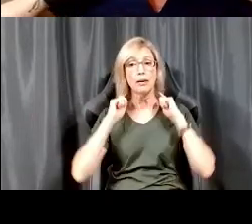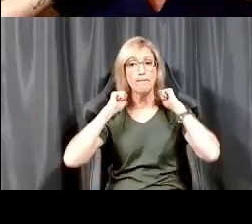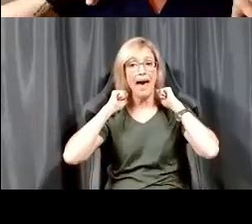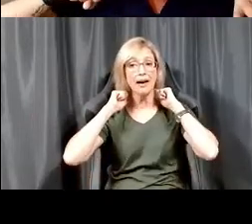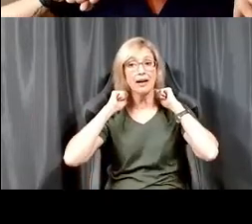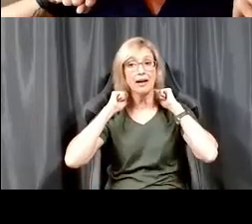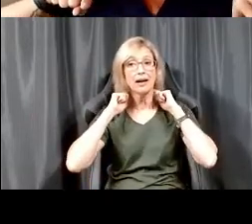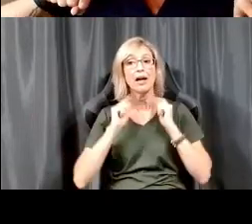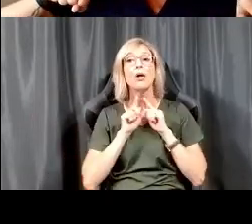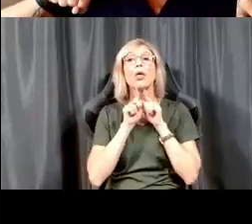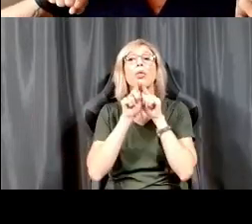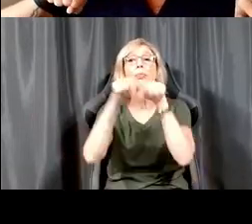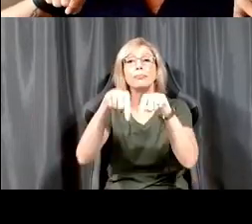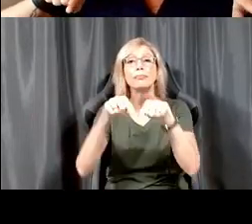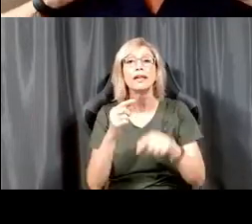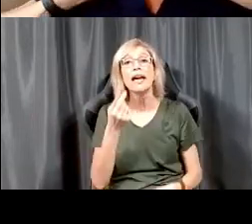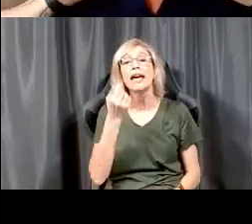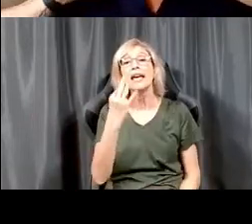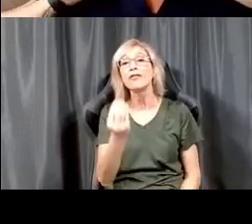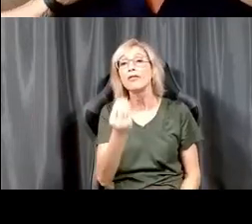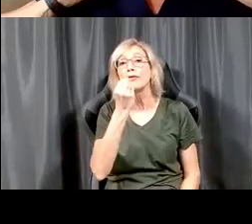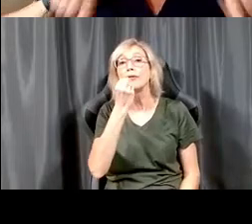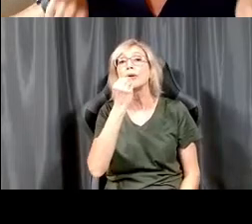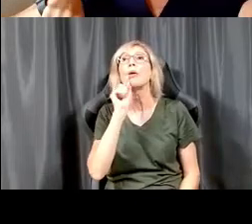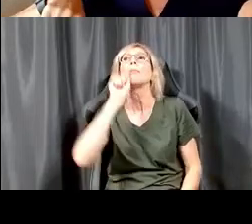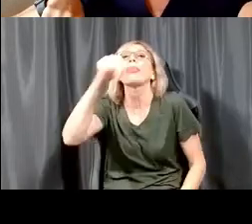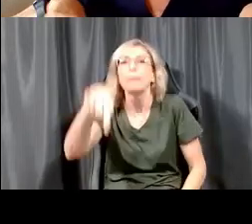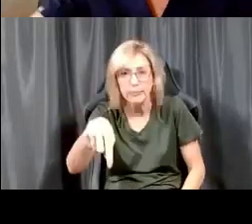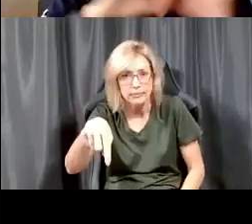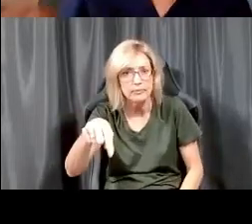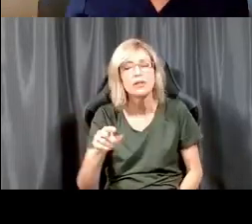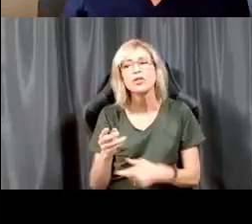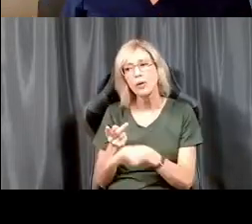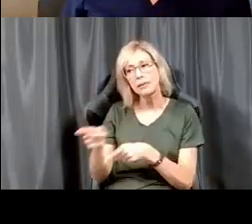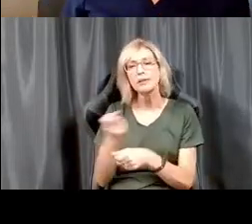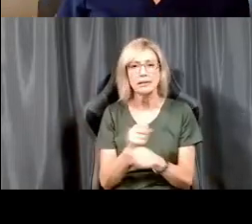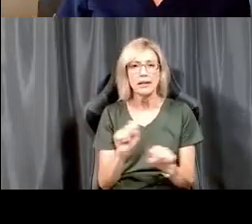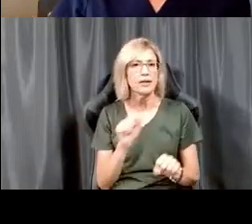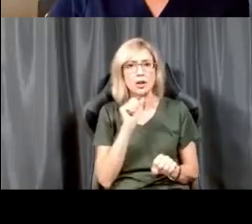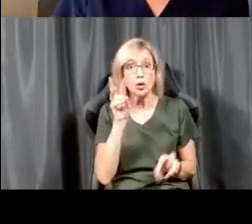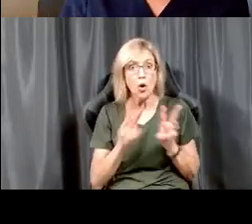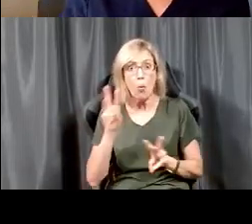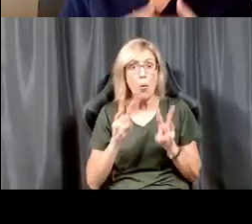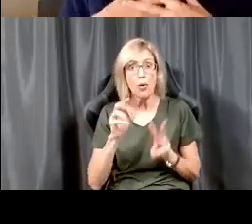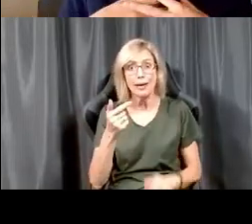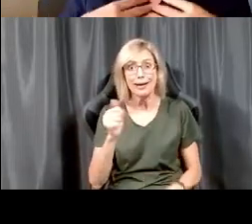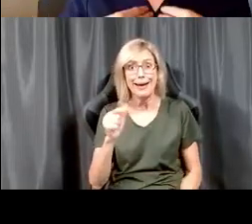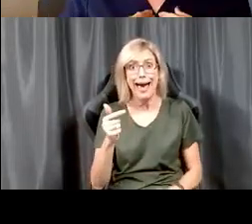going to come forward. Is to it helps keep them safe. Don 't need to worry about gag. As a bad thing little